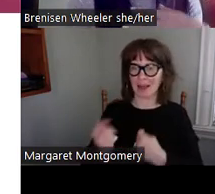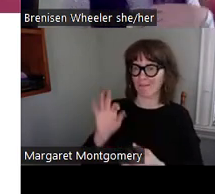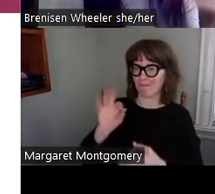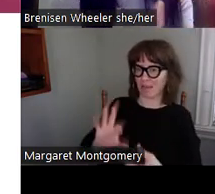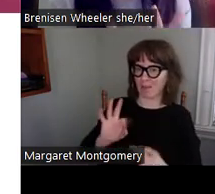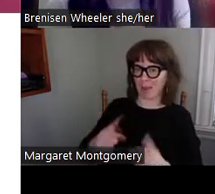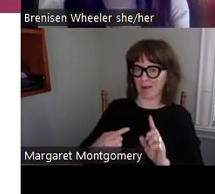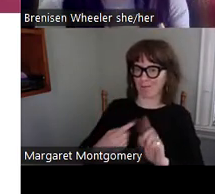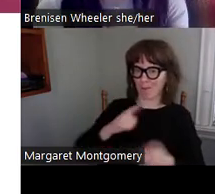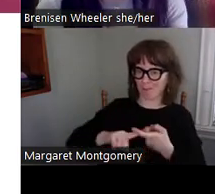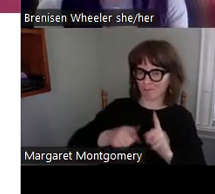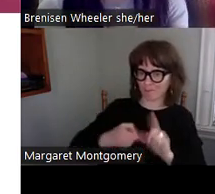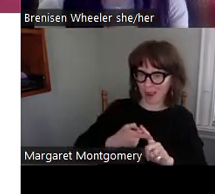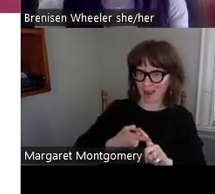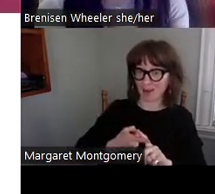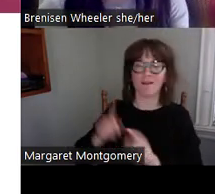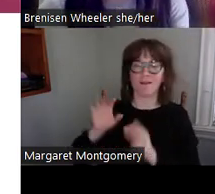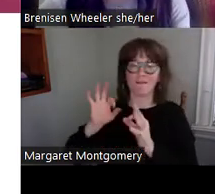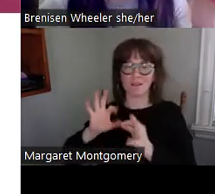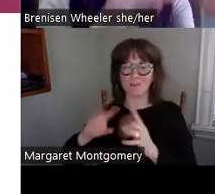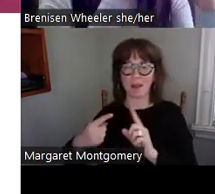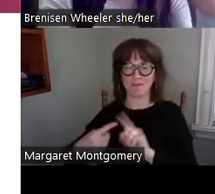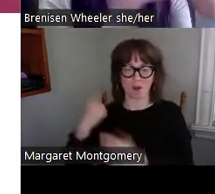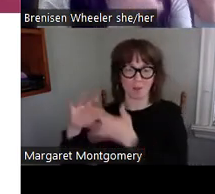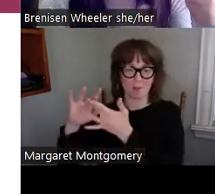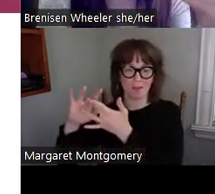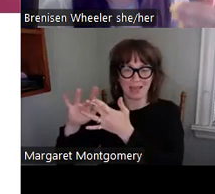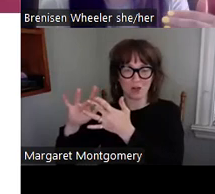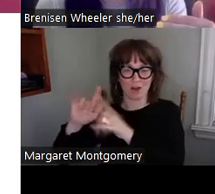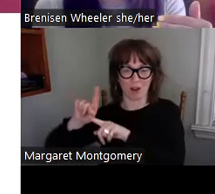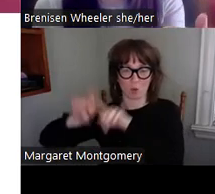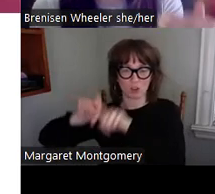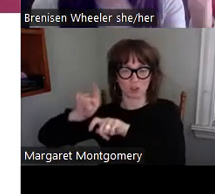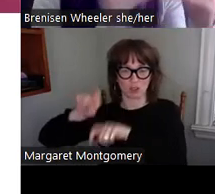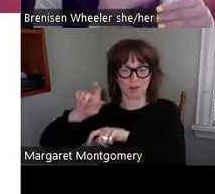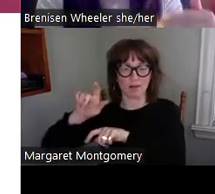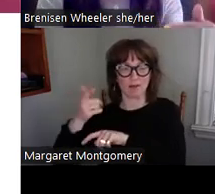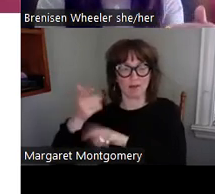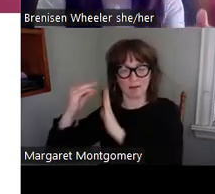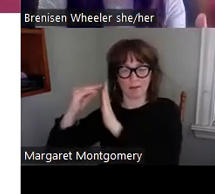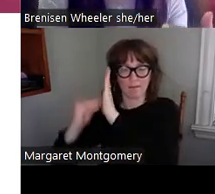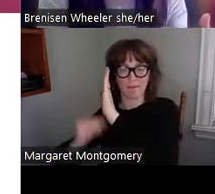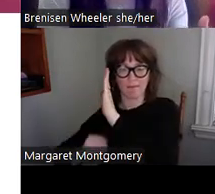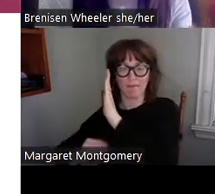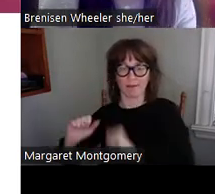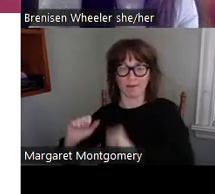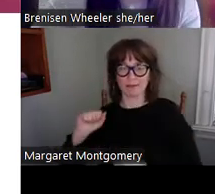12:39:20 say there's a potential that you're experiencing and using your relationship because of these responsees that you put this is really common for people people who are experiencing